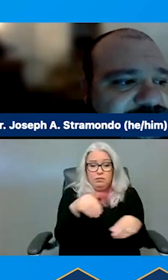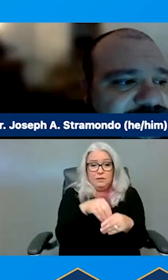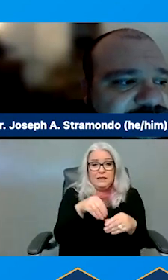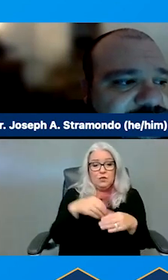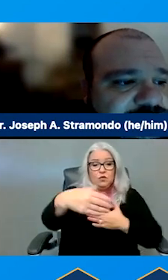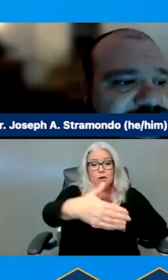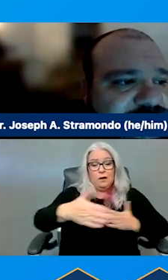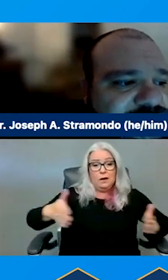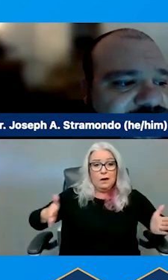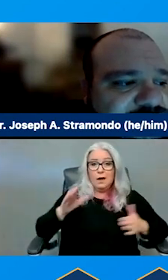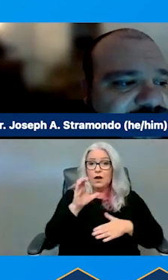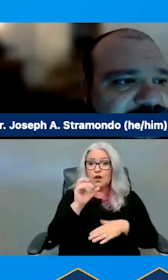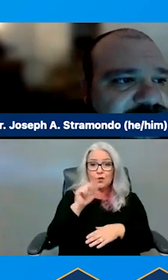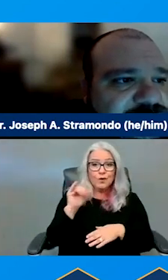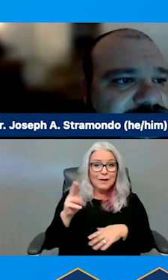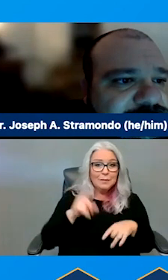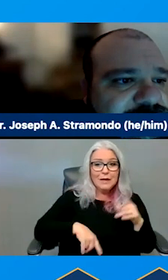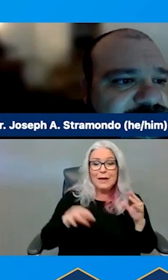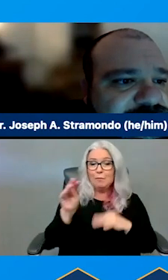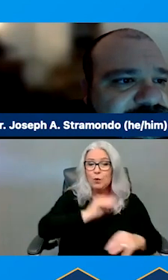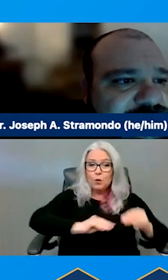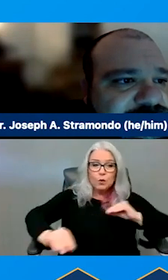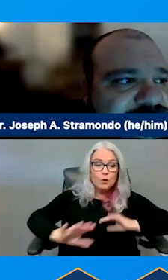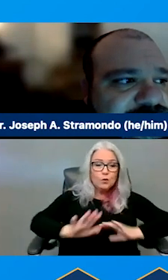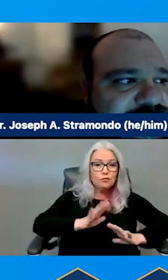that they can't move around in